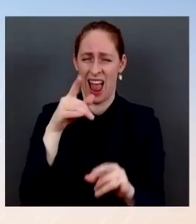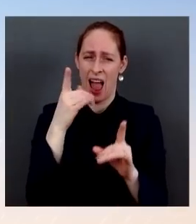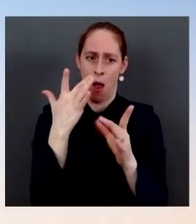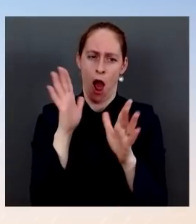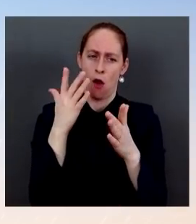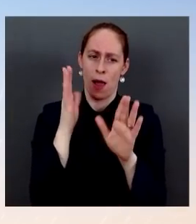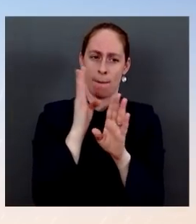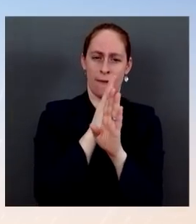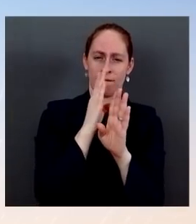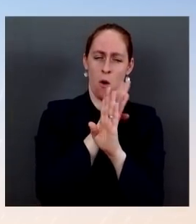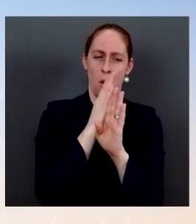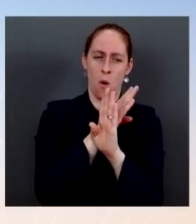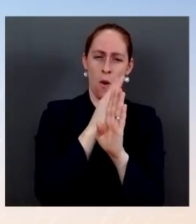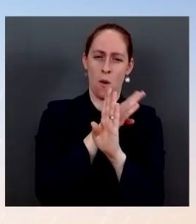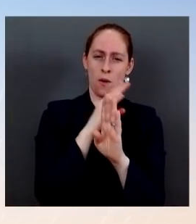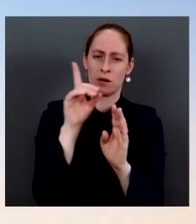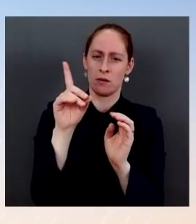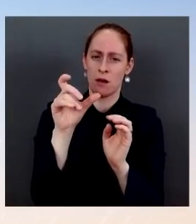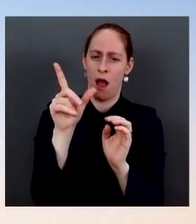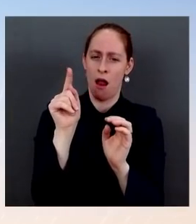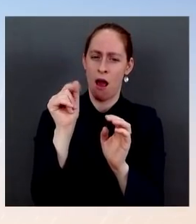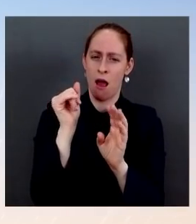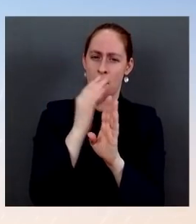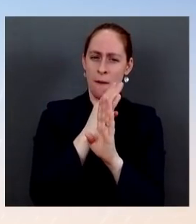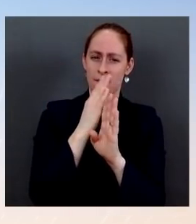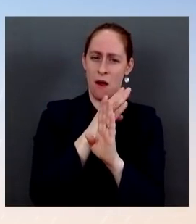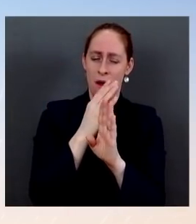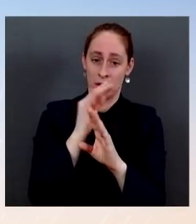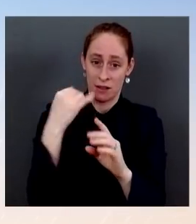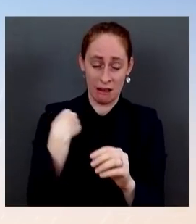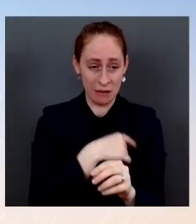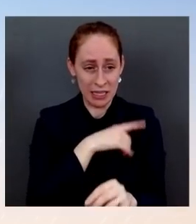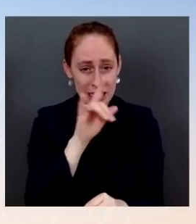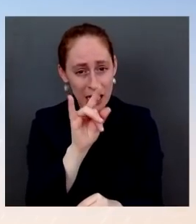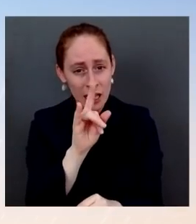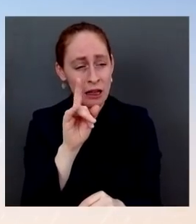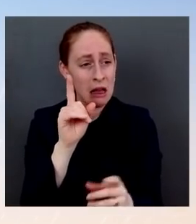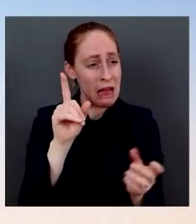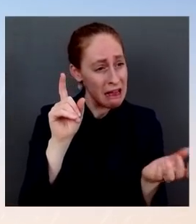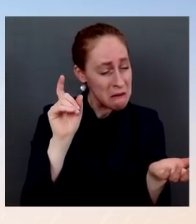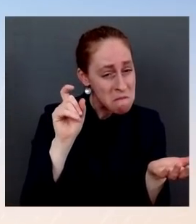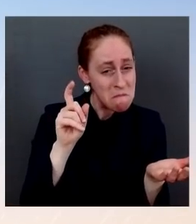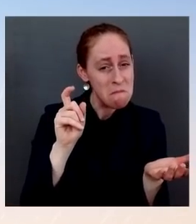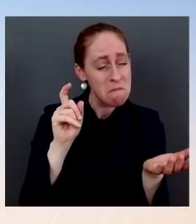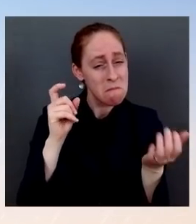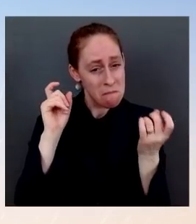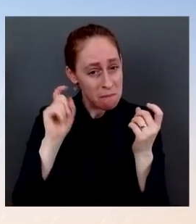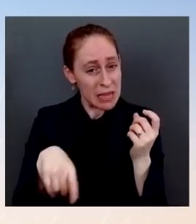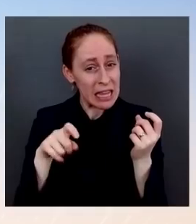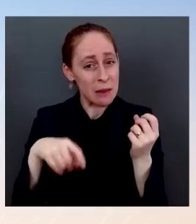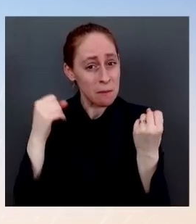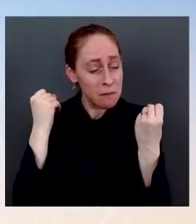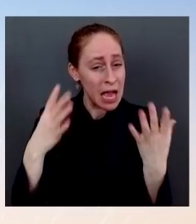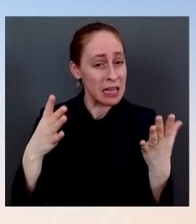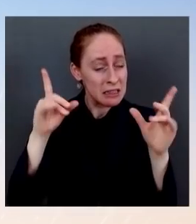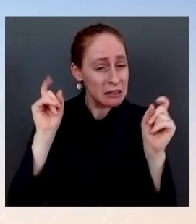We also had to take steps as a federal government to build up the market, because the market wasn't there to meet if the demand rose.